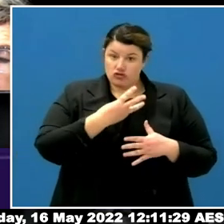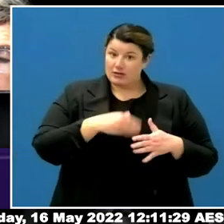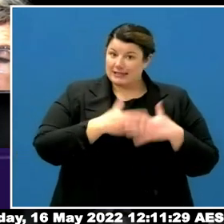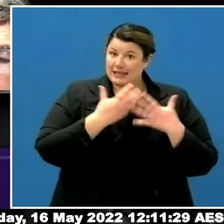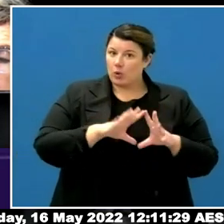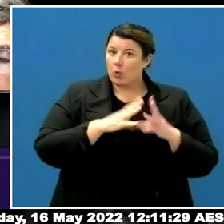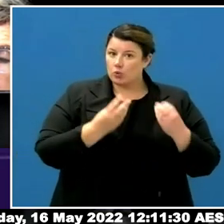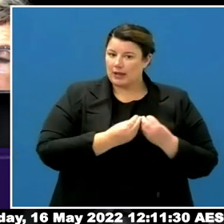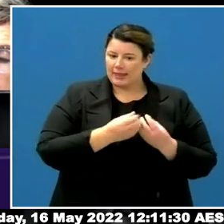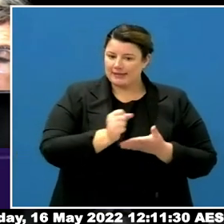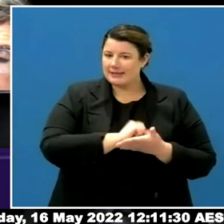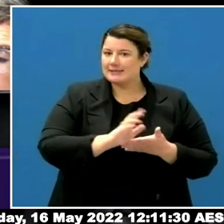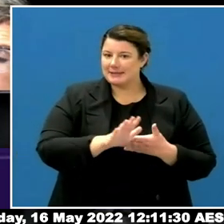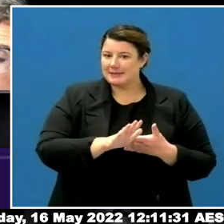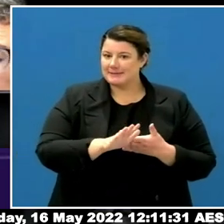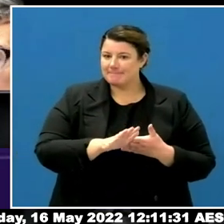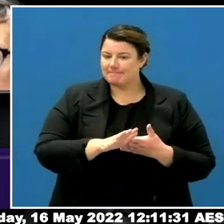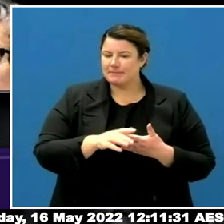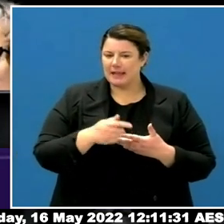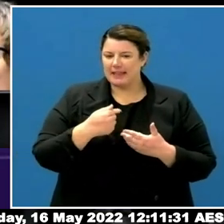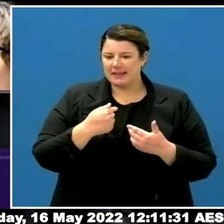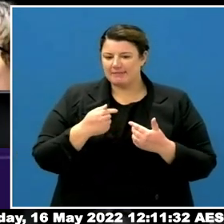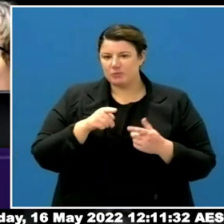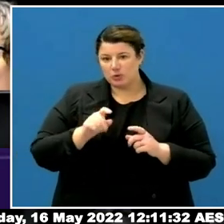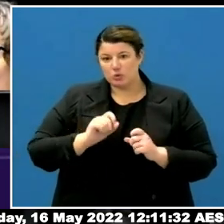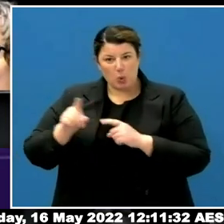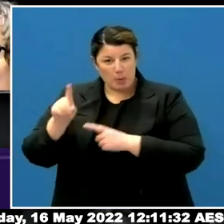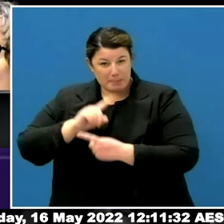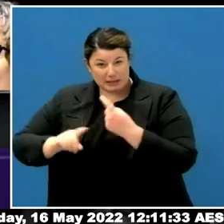Yes, I had the meeting on the Friday, yes. Alright.